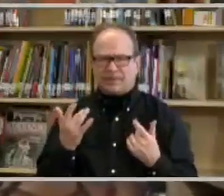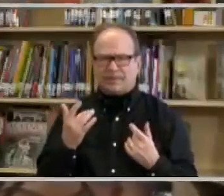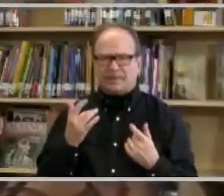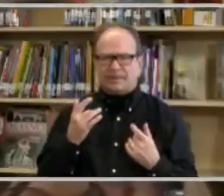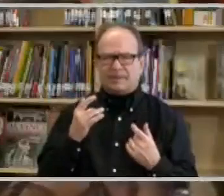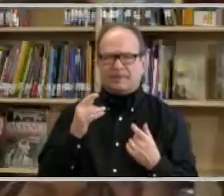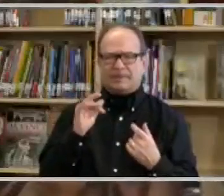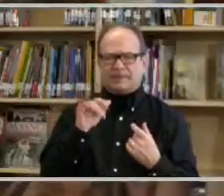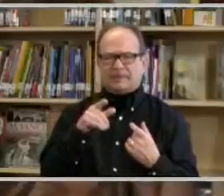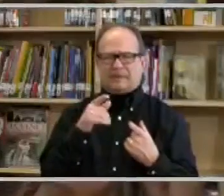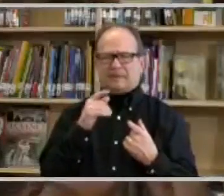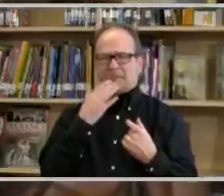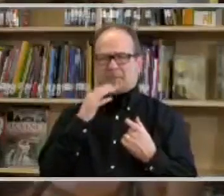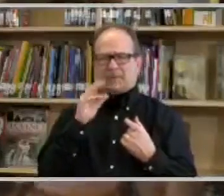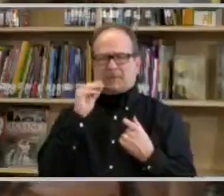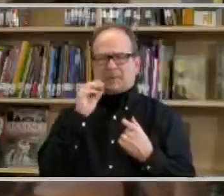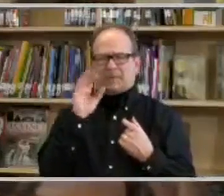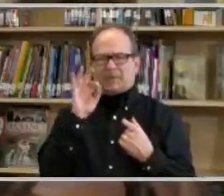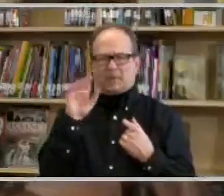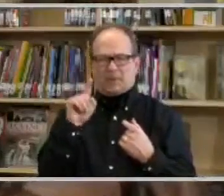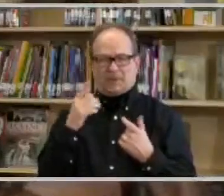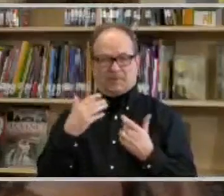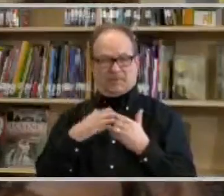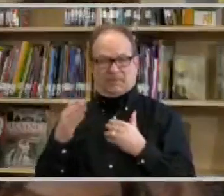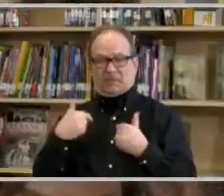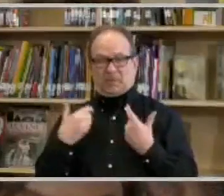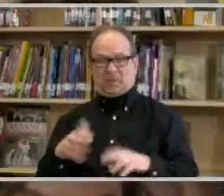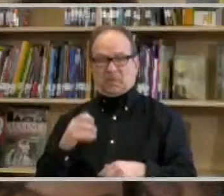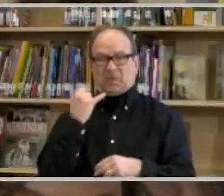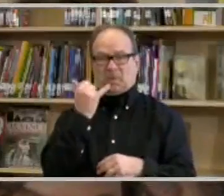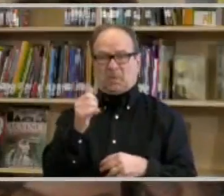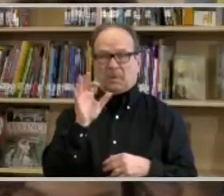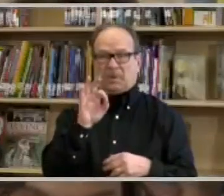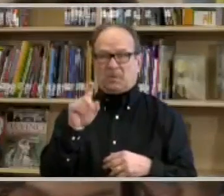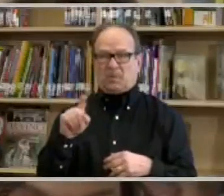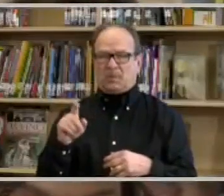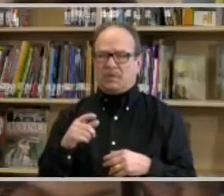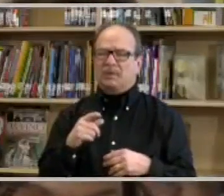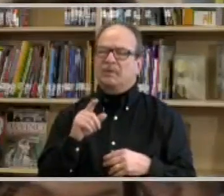CALL, WE'RE ACTUALLY DISCOURAGING PEOPLE FROM CALLING